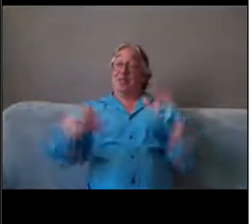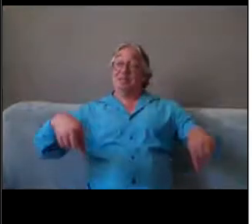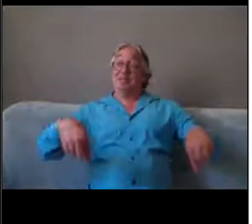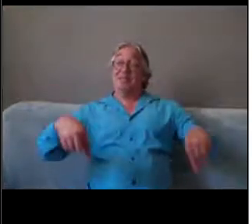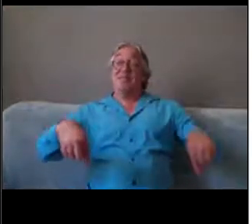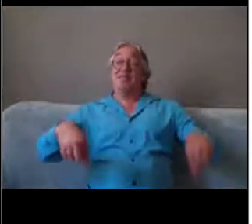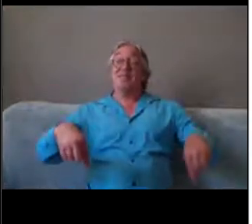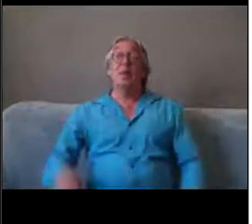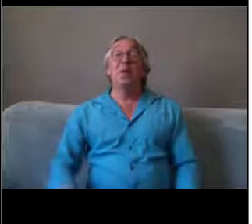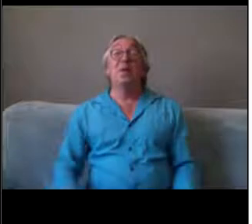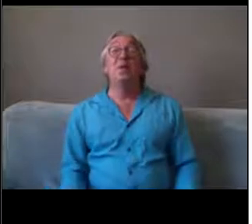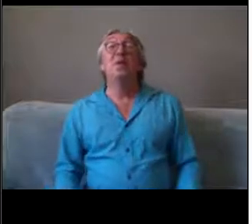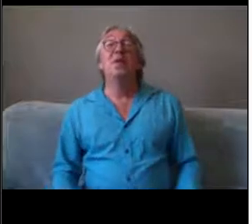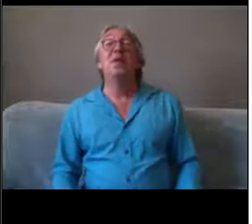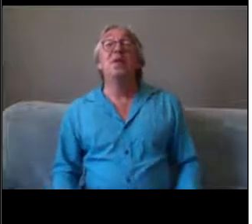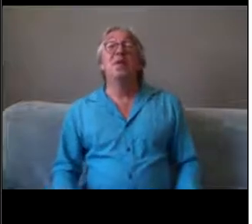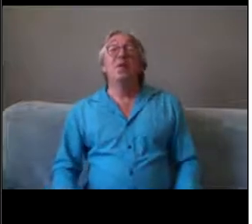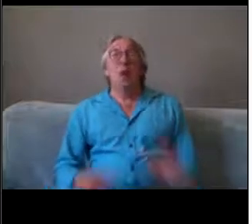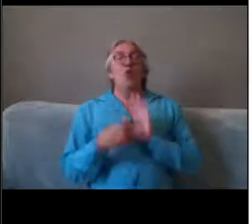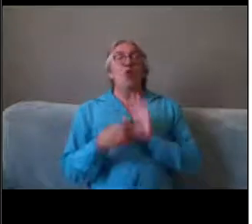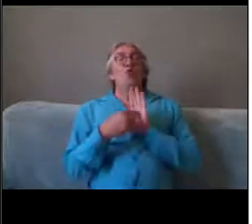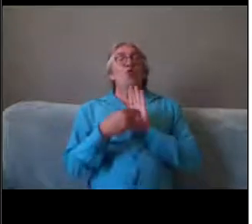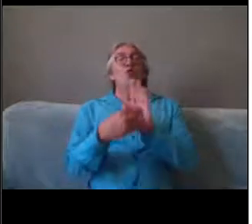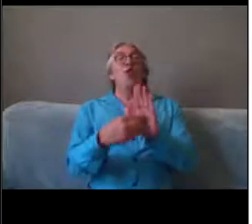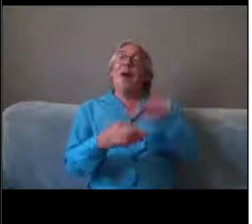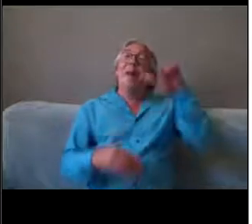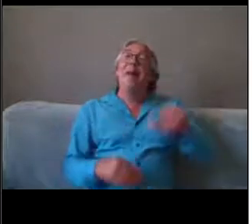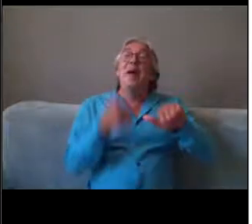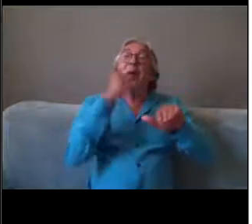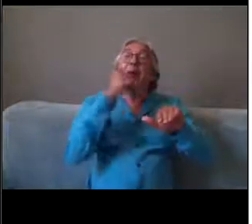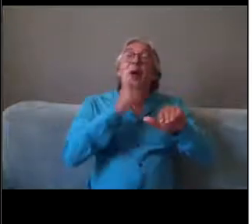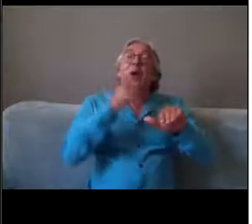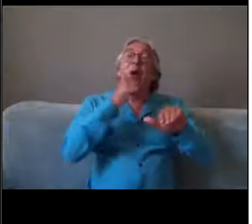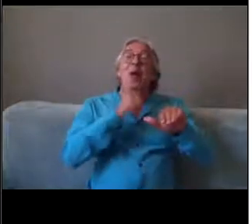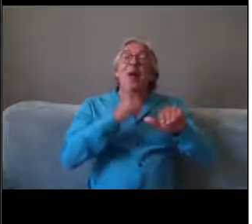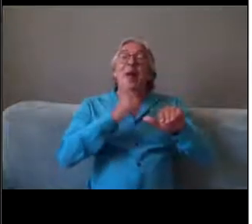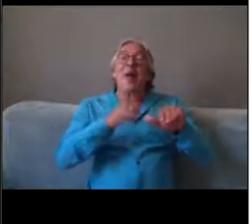in the country where they are based. In the end I'll give links